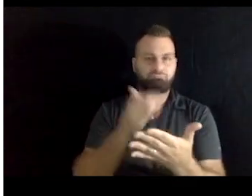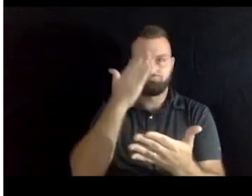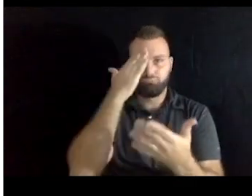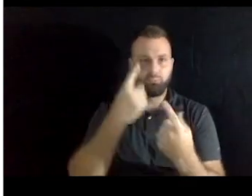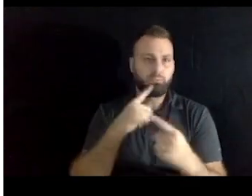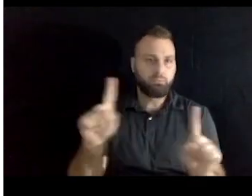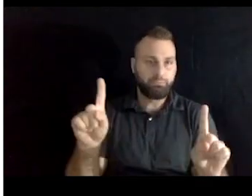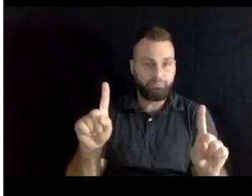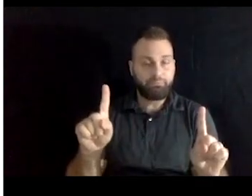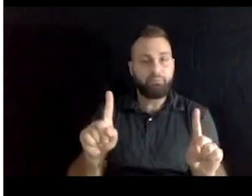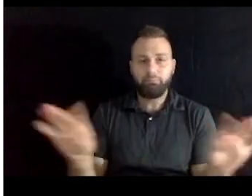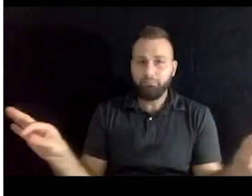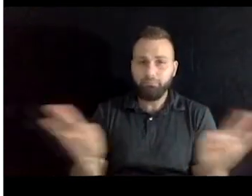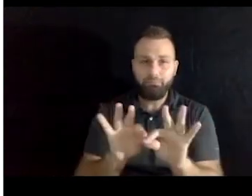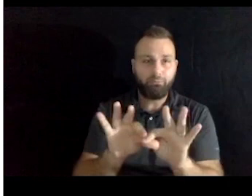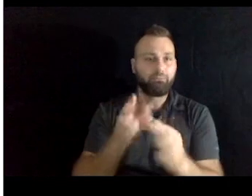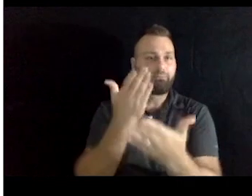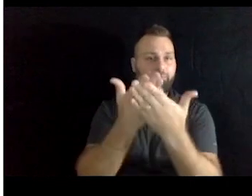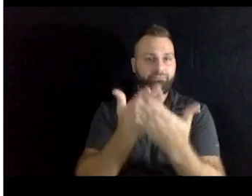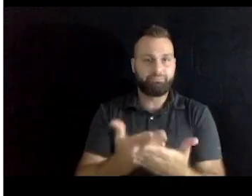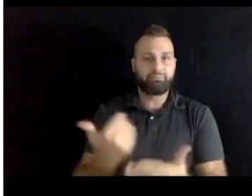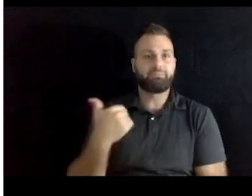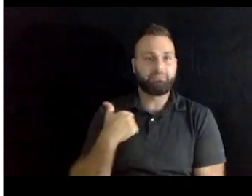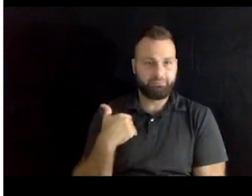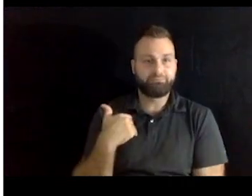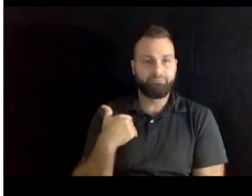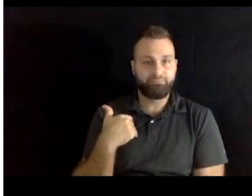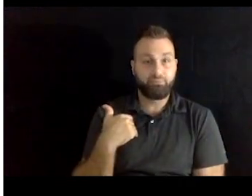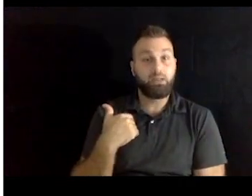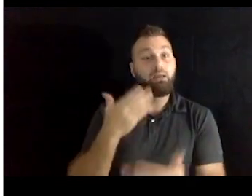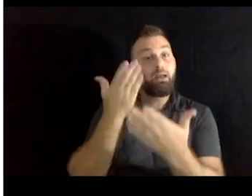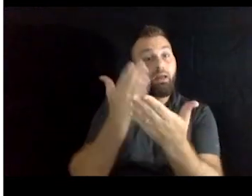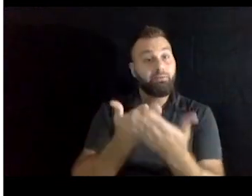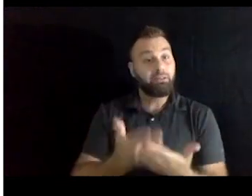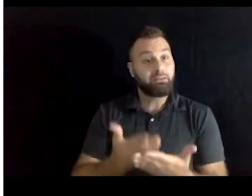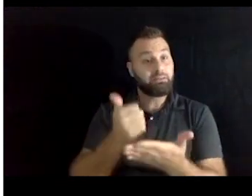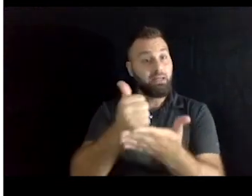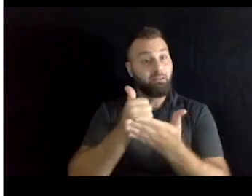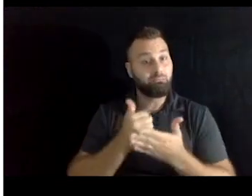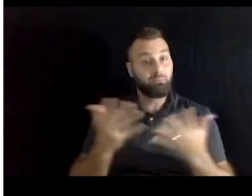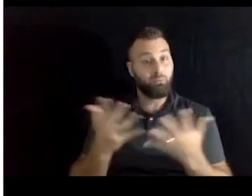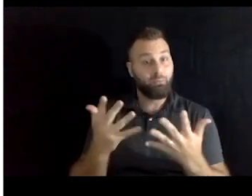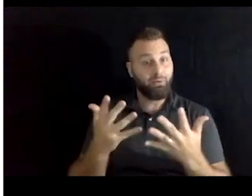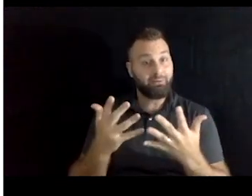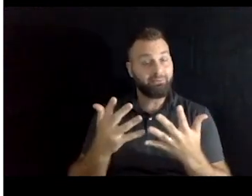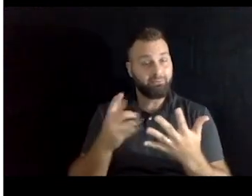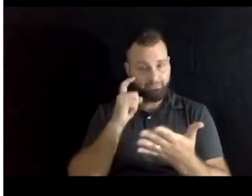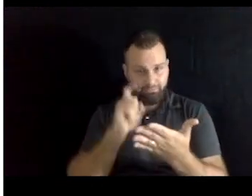to see whether something works. So evidence can help identify effective policy.